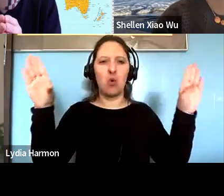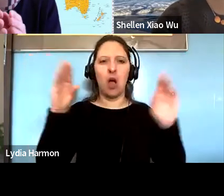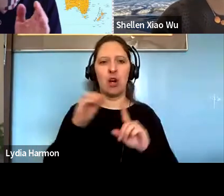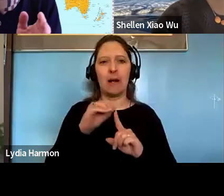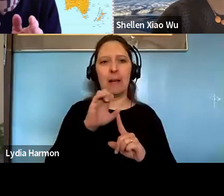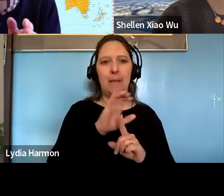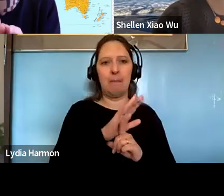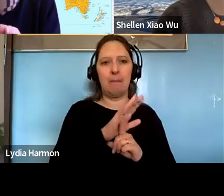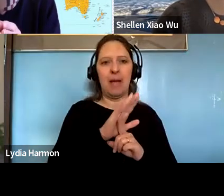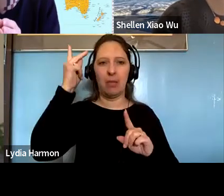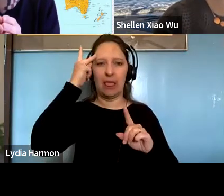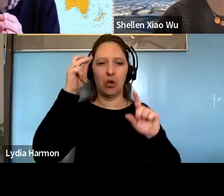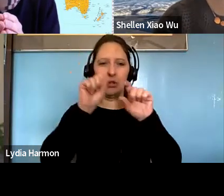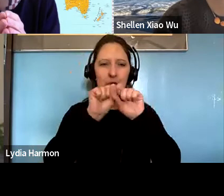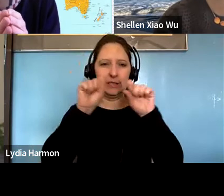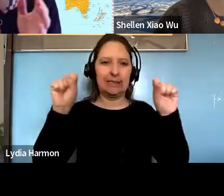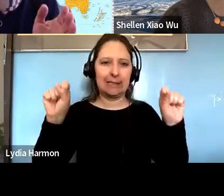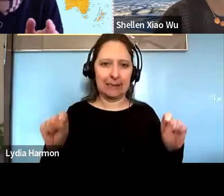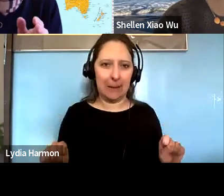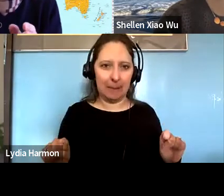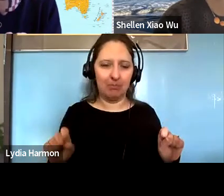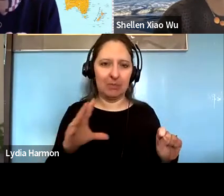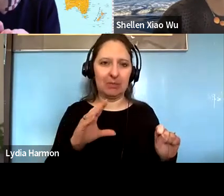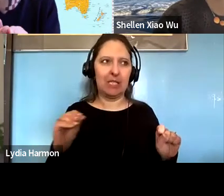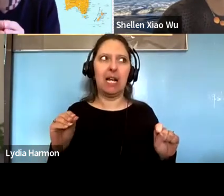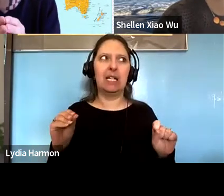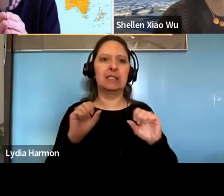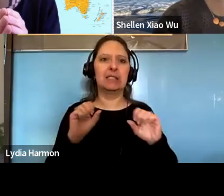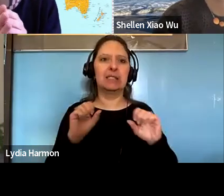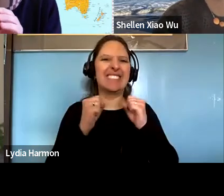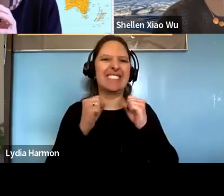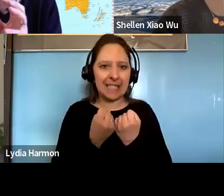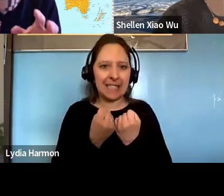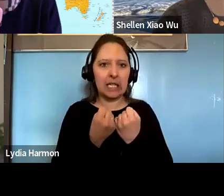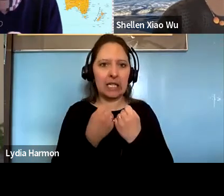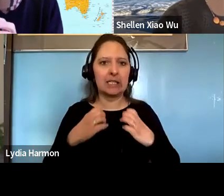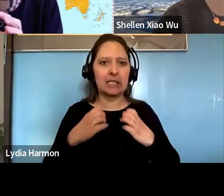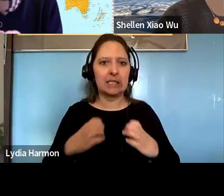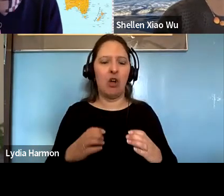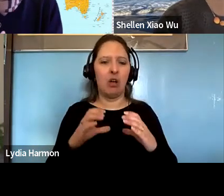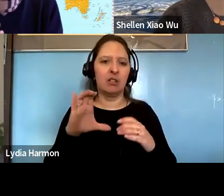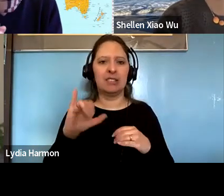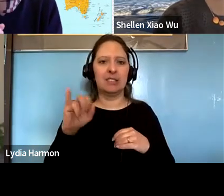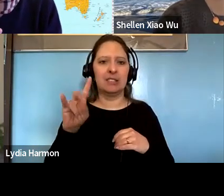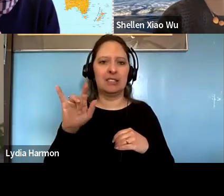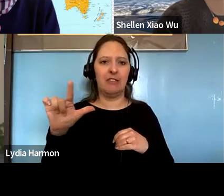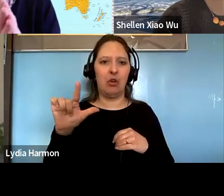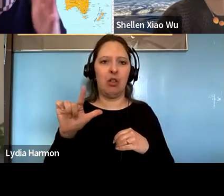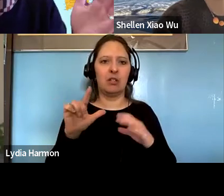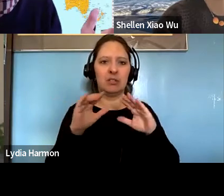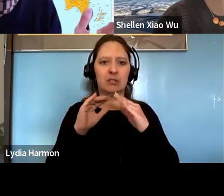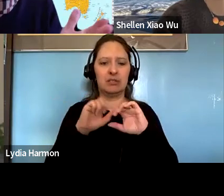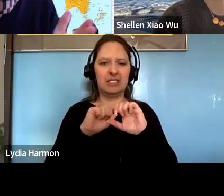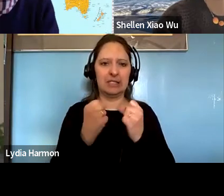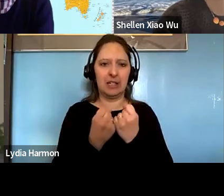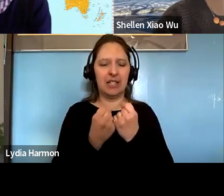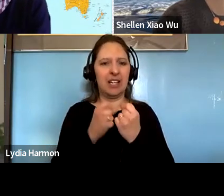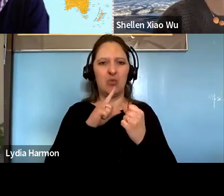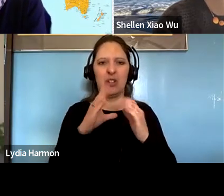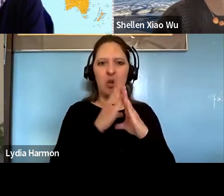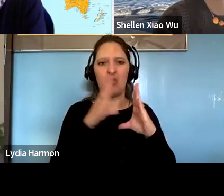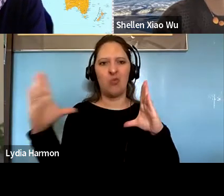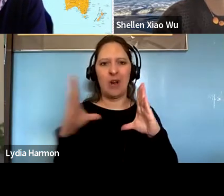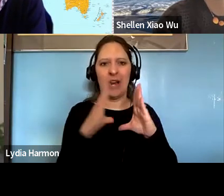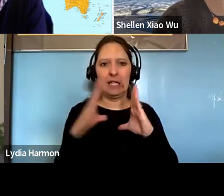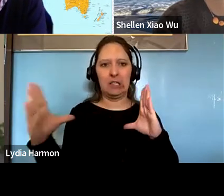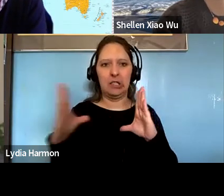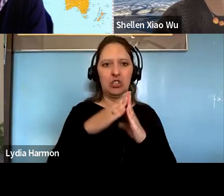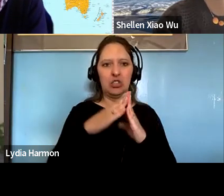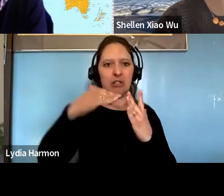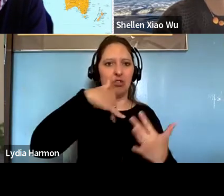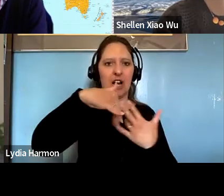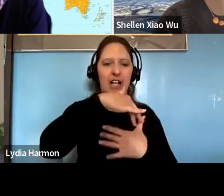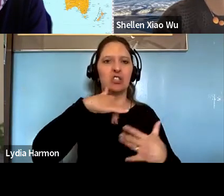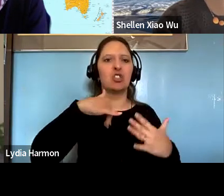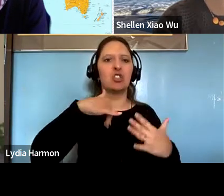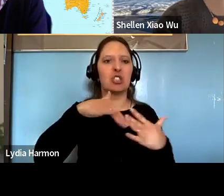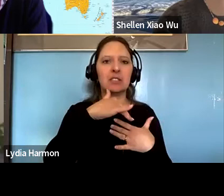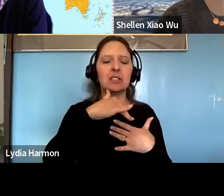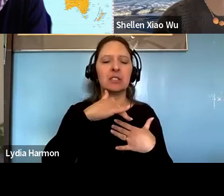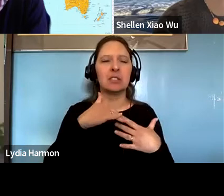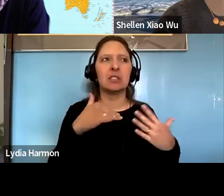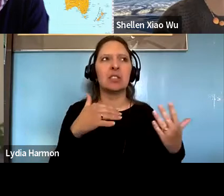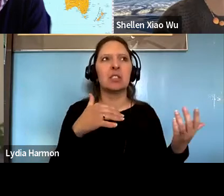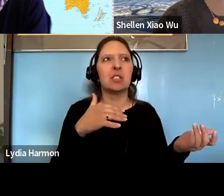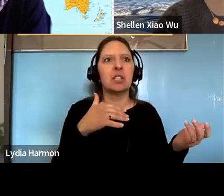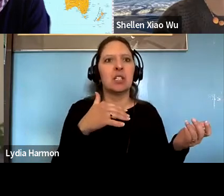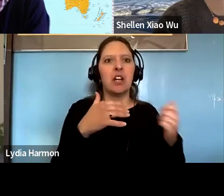Paul Gellert: Political systems and on civil society as well and, like the these a whole range of interactions between US foreign policy elites and other countries.